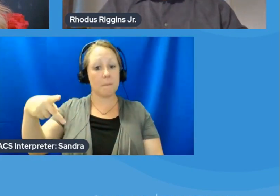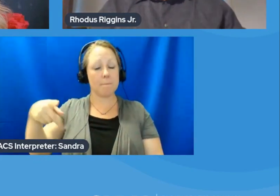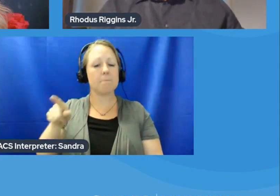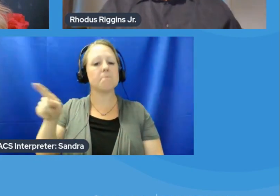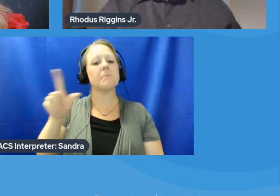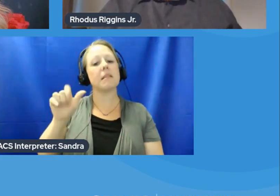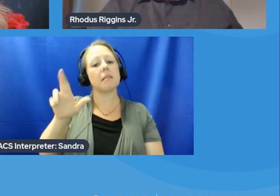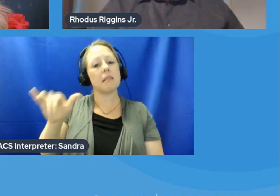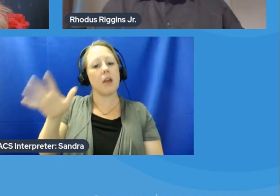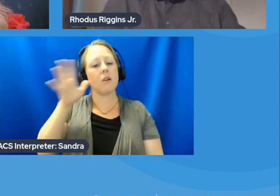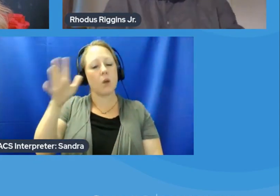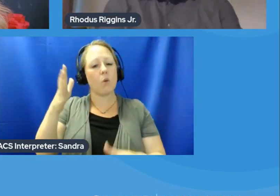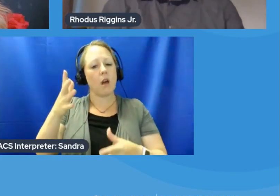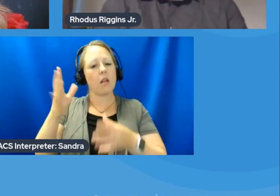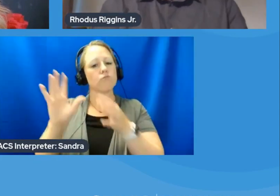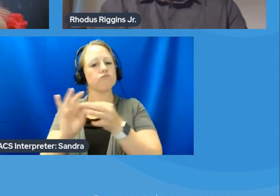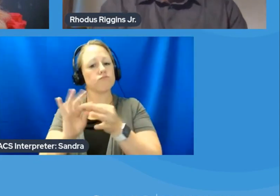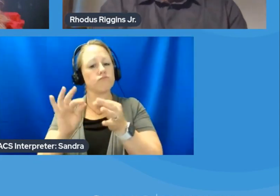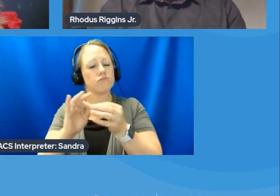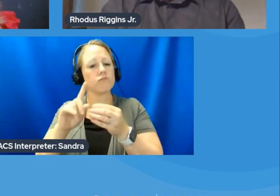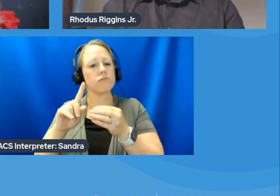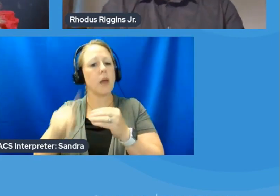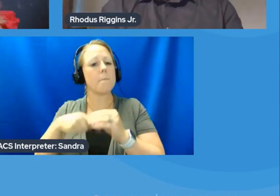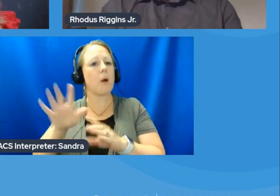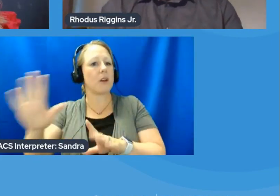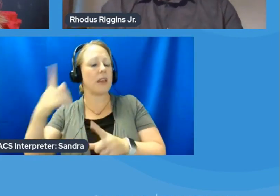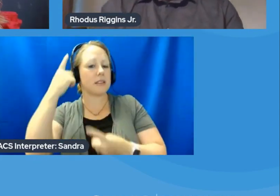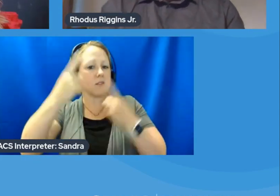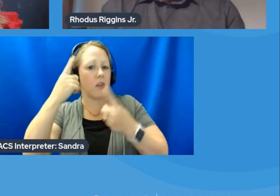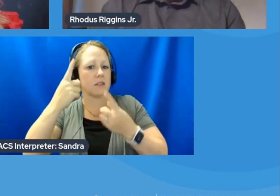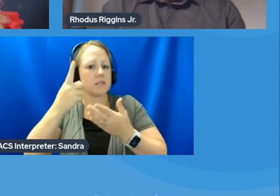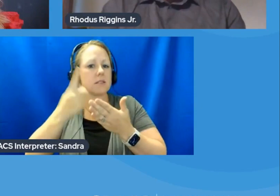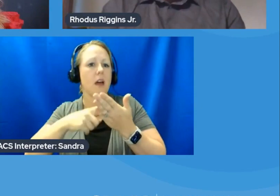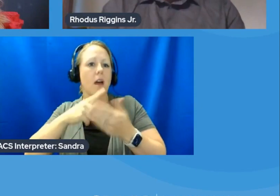the most significant contribution FPG has made to the field.